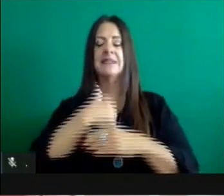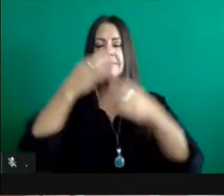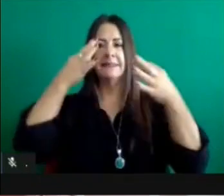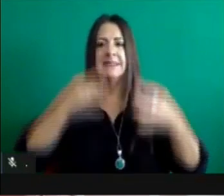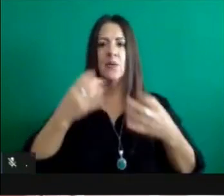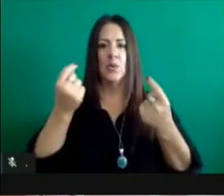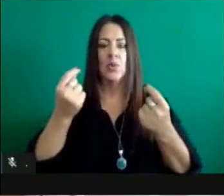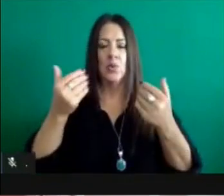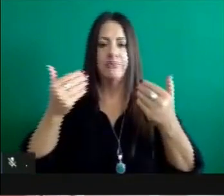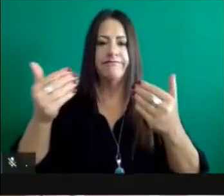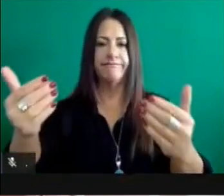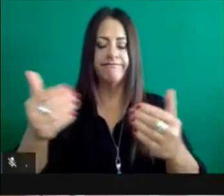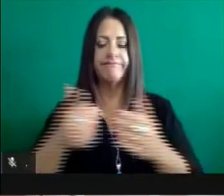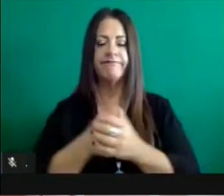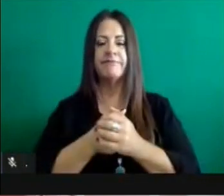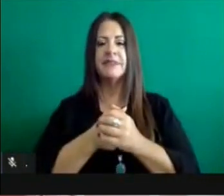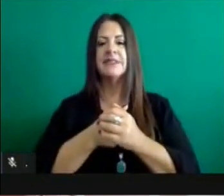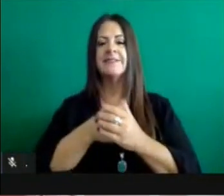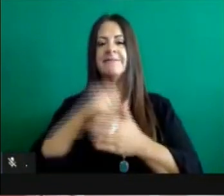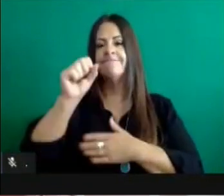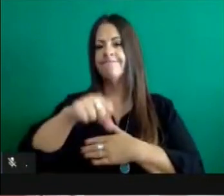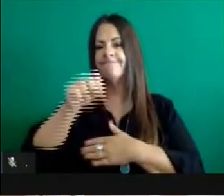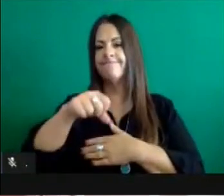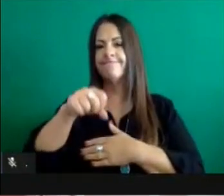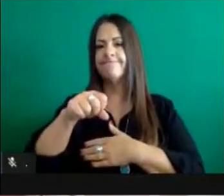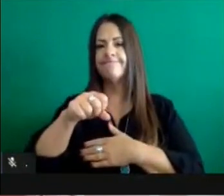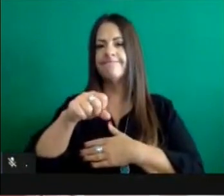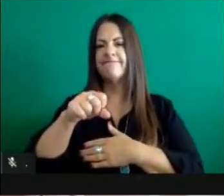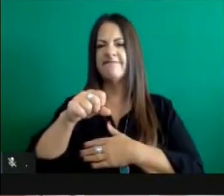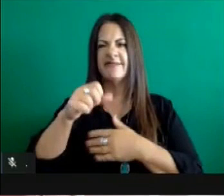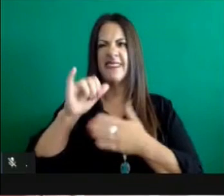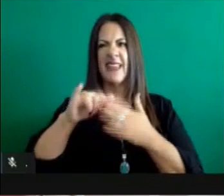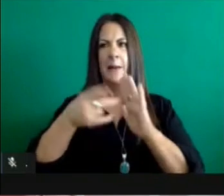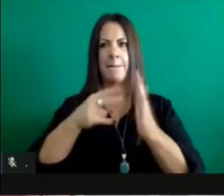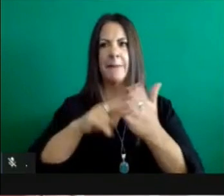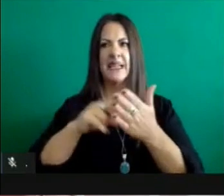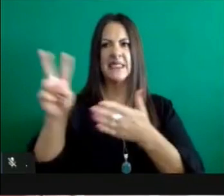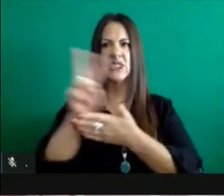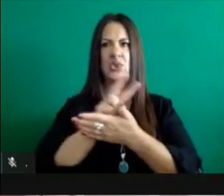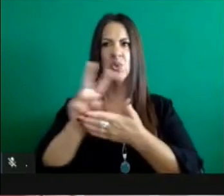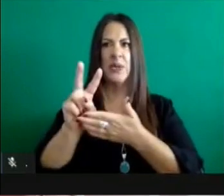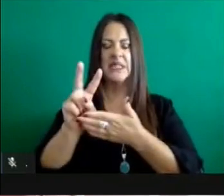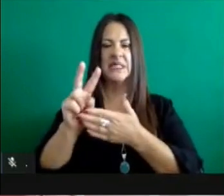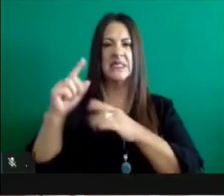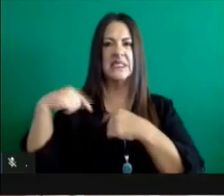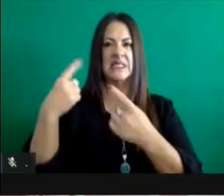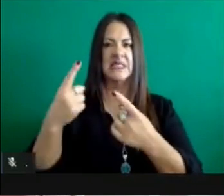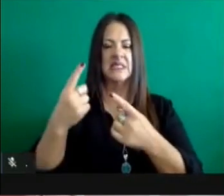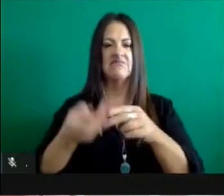ABOUT HOW WE ARE USING ICU CAPACITY AS METRICS, ICU CAPACITY IN PARTICULAR, AS A METRIC TO FIND OUT METRICS FOR REGIONS ACROSS THE STATE.